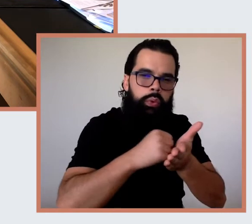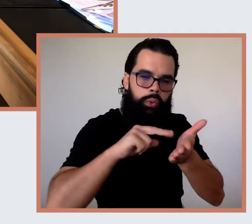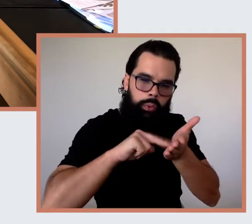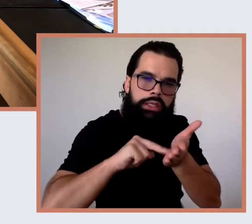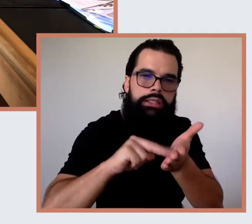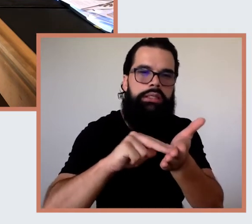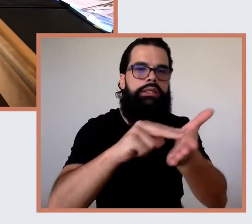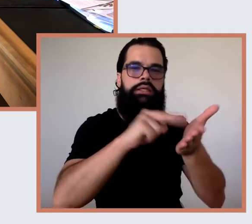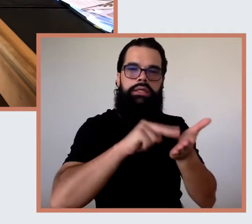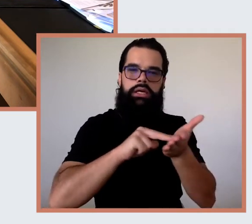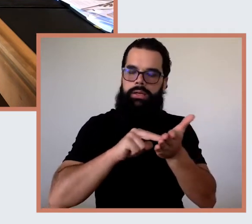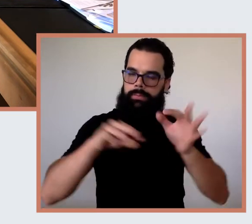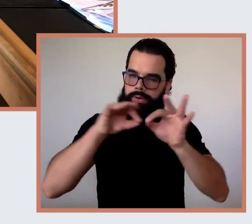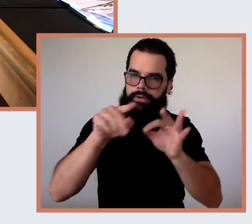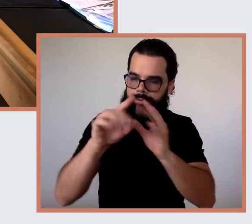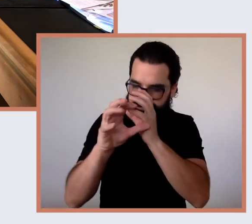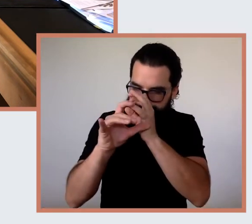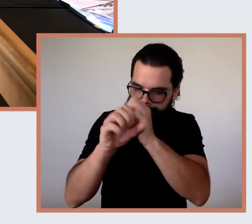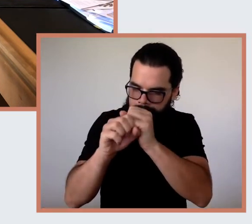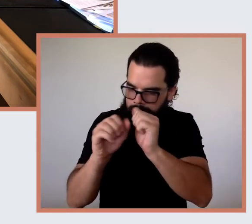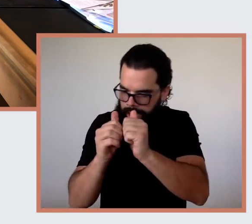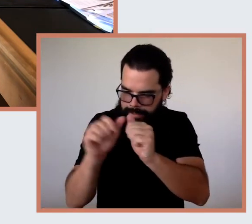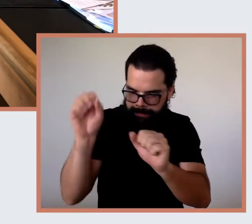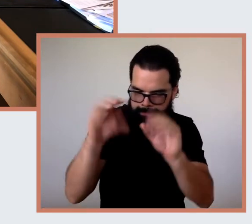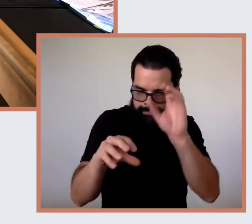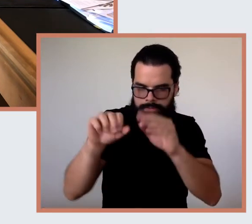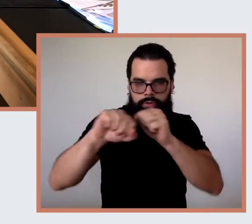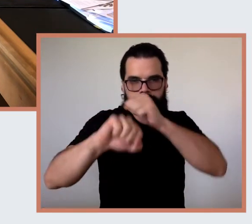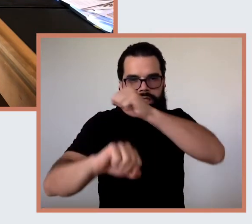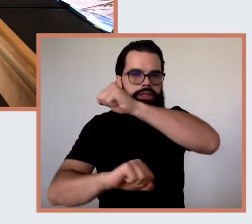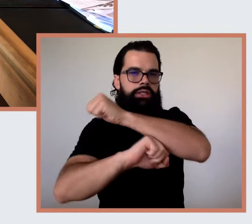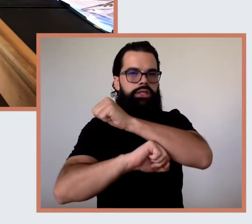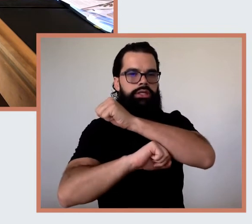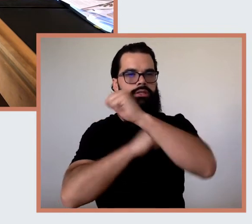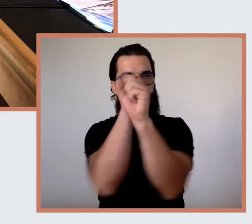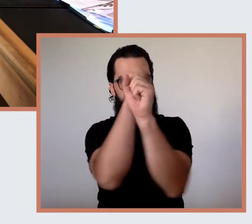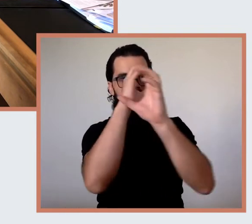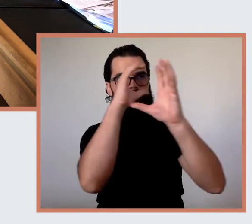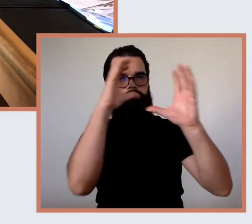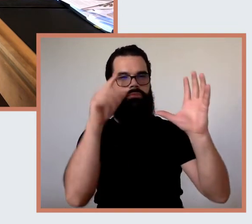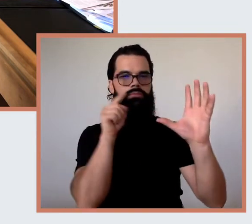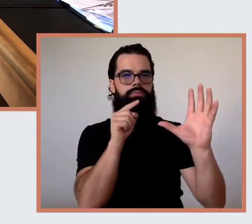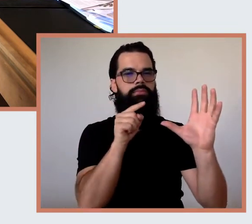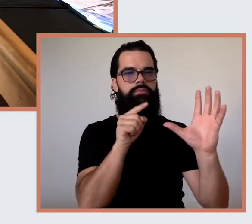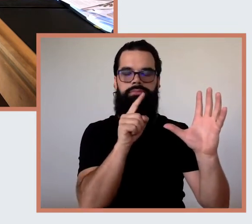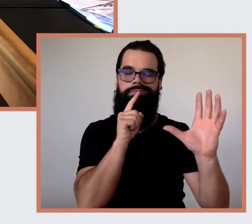read lots of scripts, watch things that you love and learn how structure works.